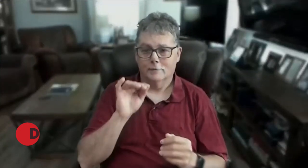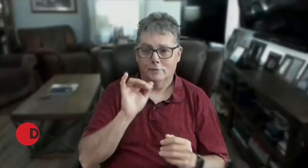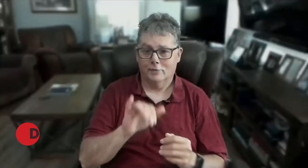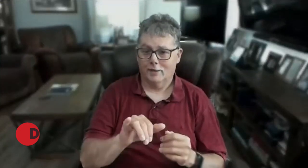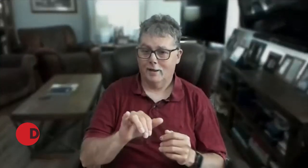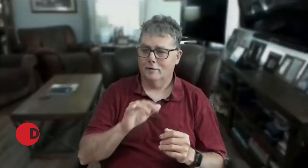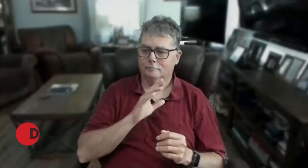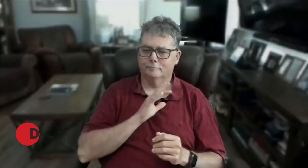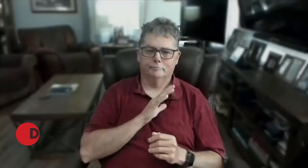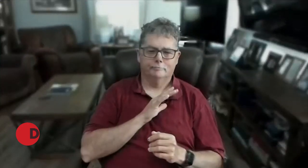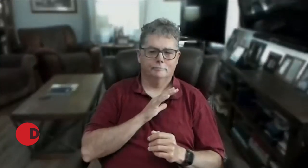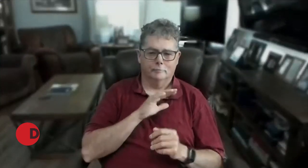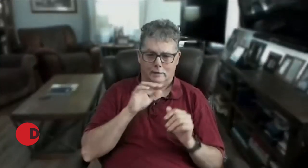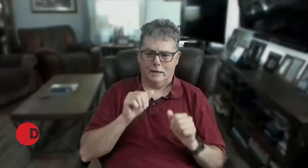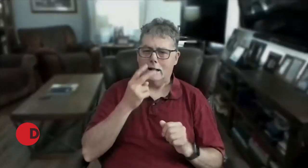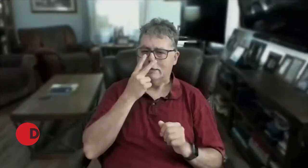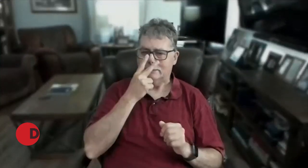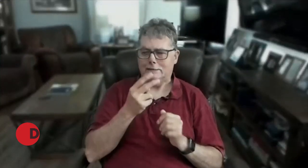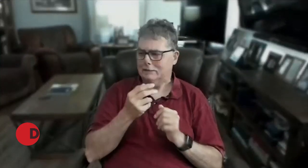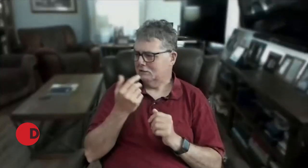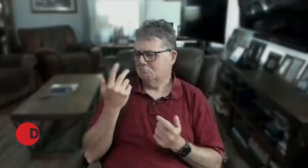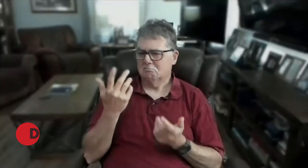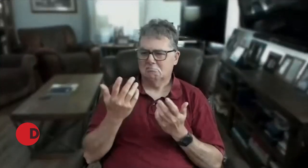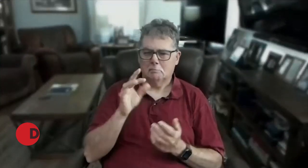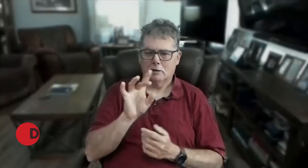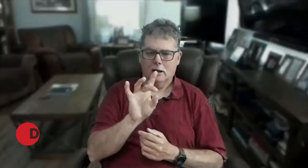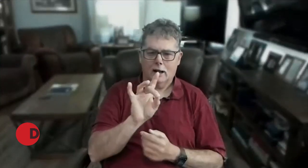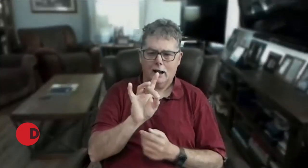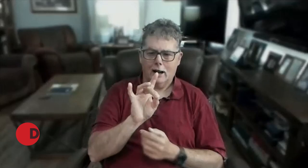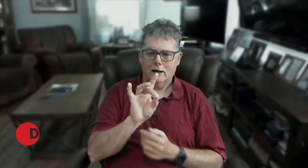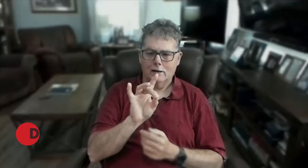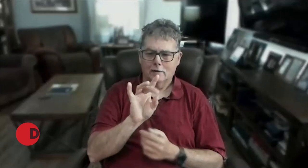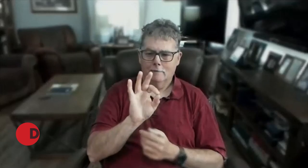You can see how I benefit from it; I could be 8 feet away